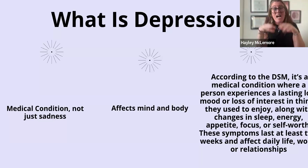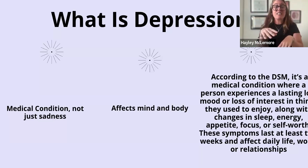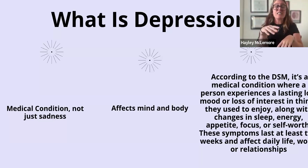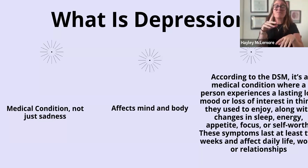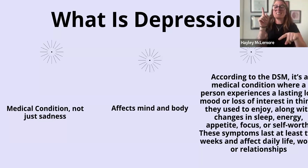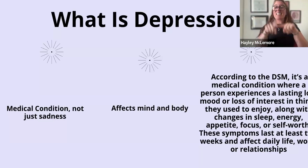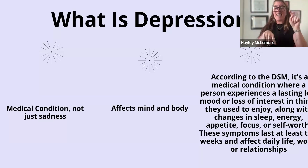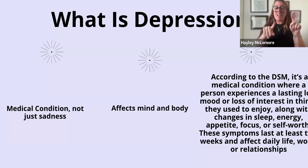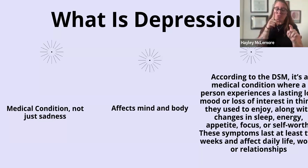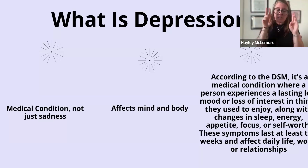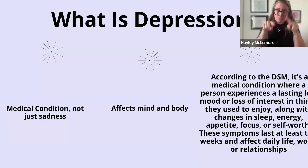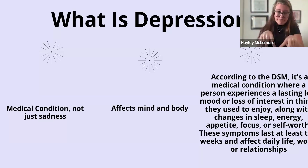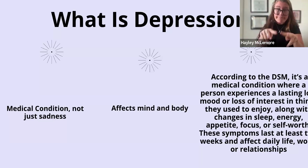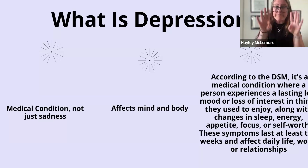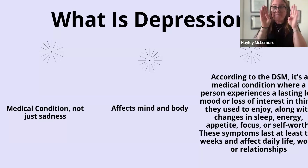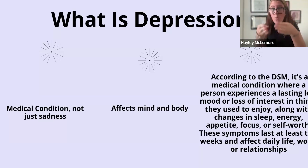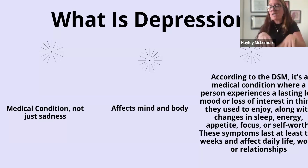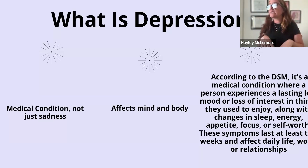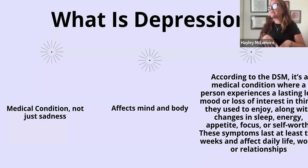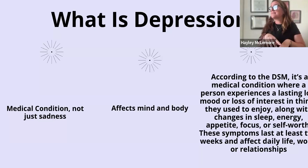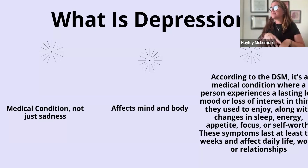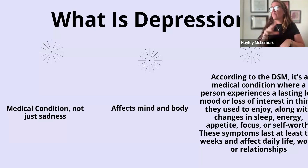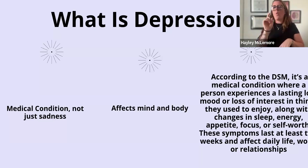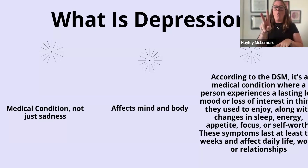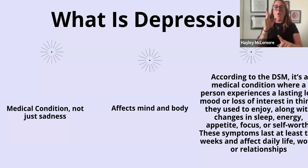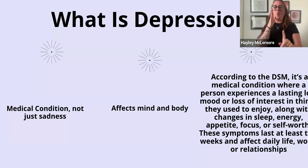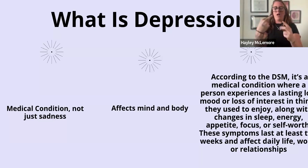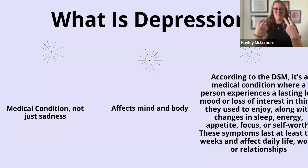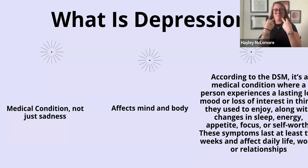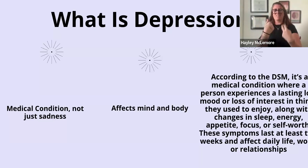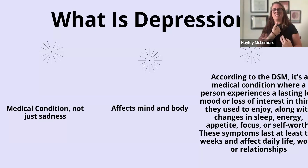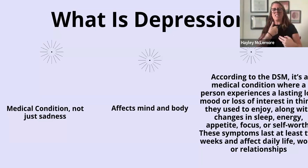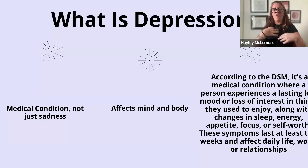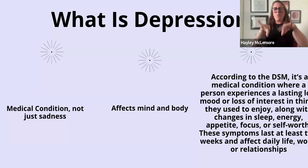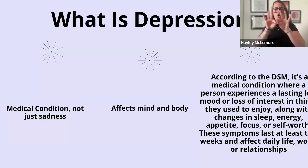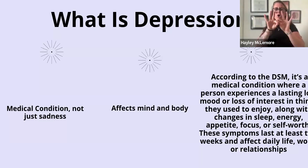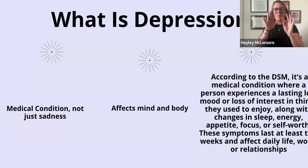meaning that person who is depressed might be easily distracted, or has a hard time focusing,